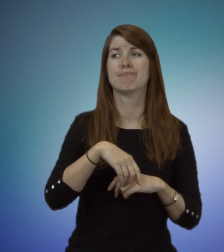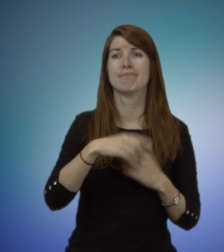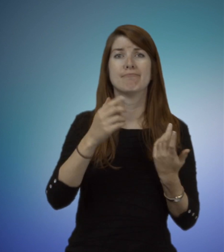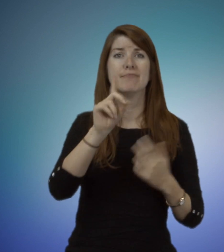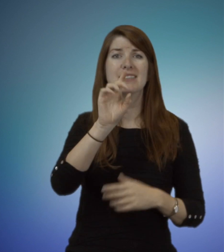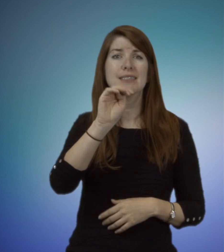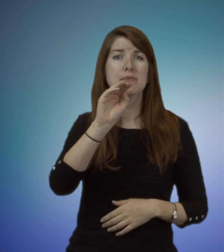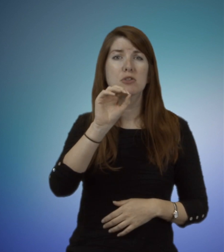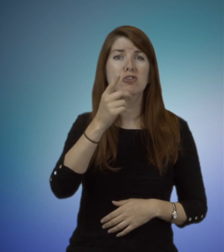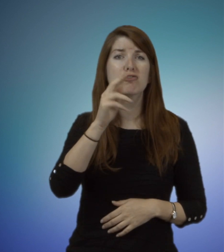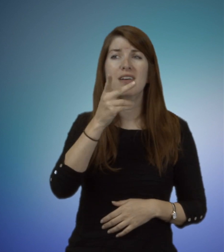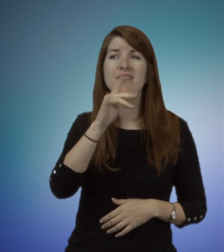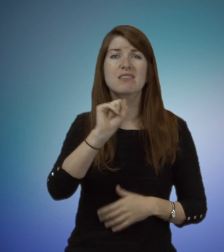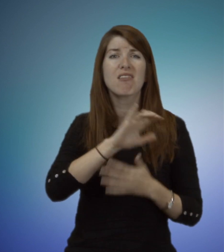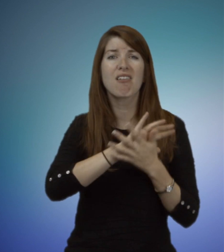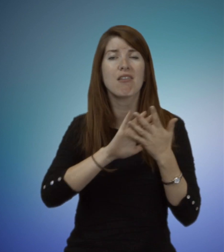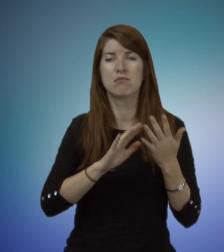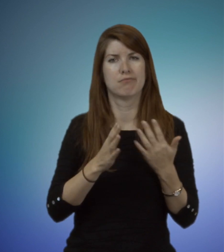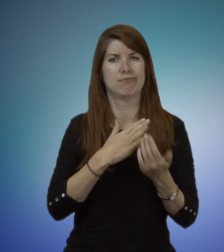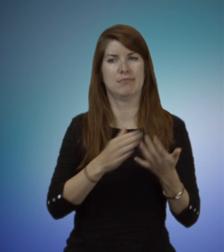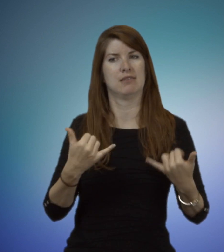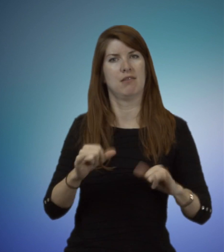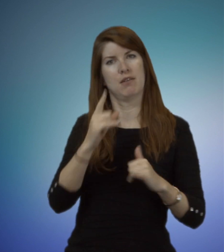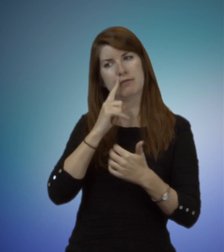that matches their cultural and linguistic diversity.